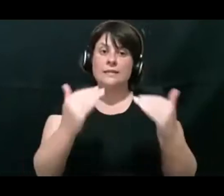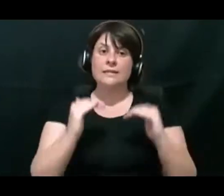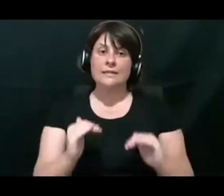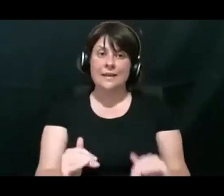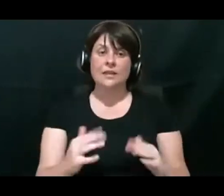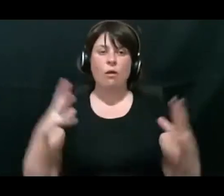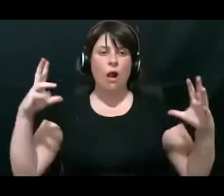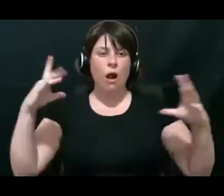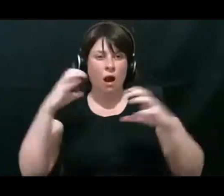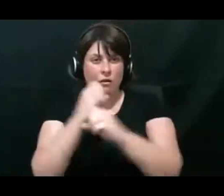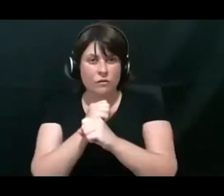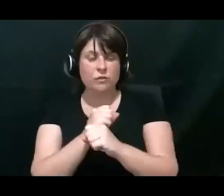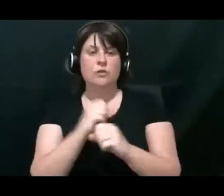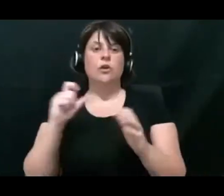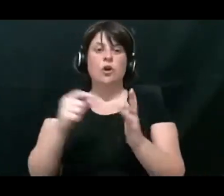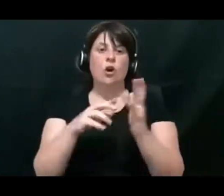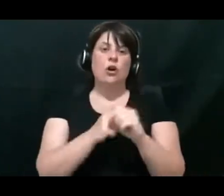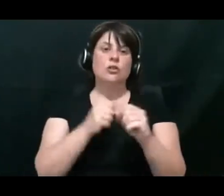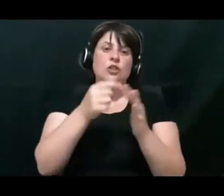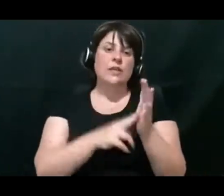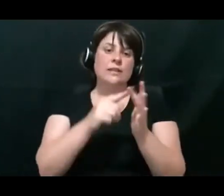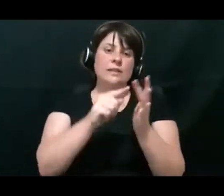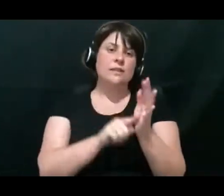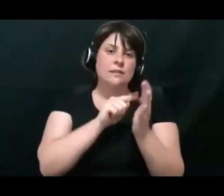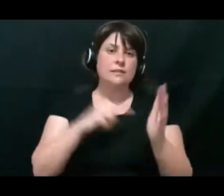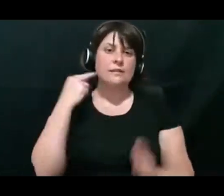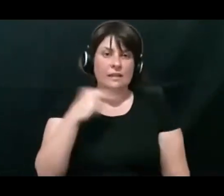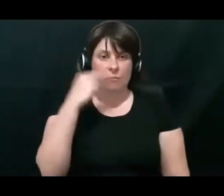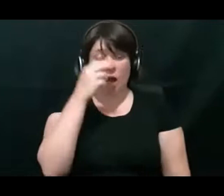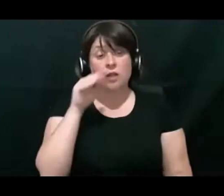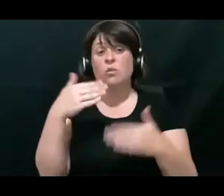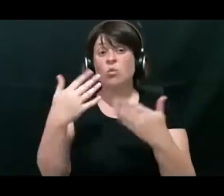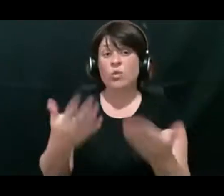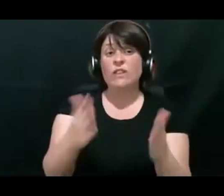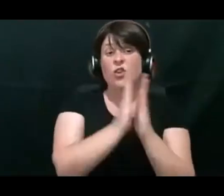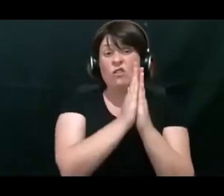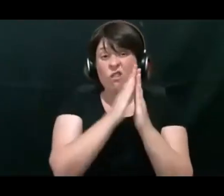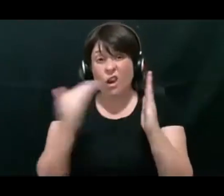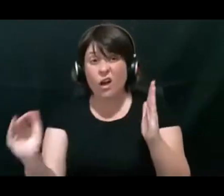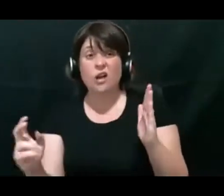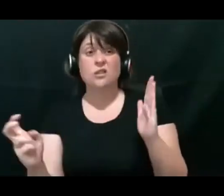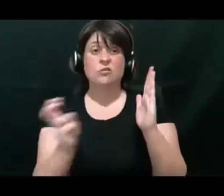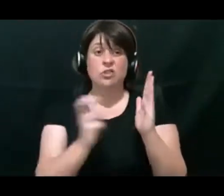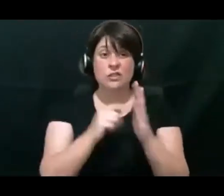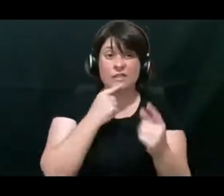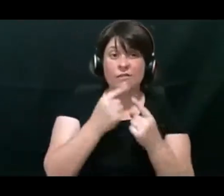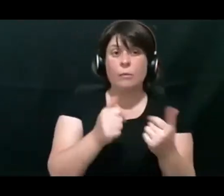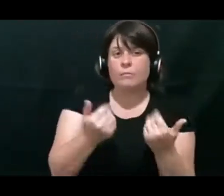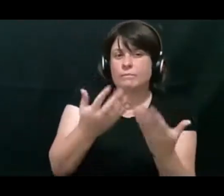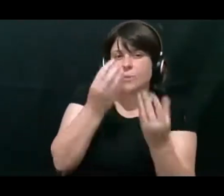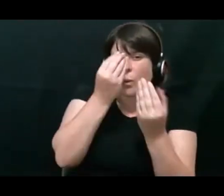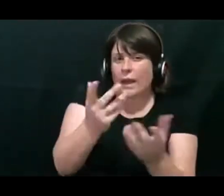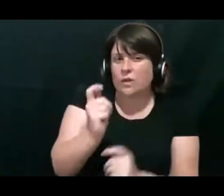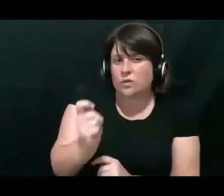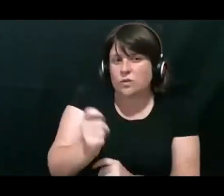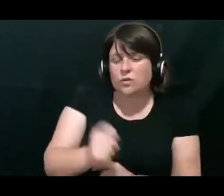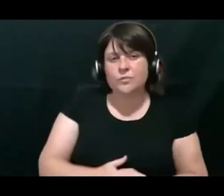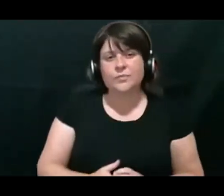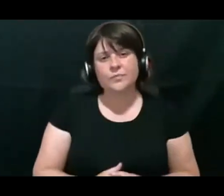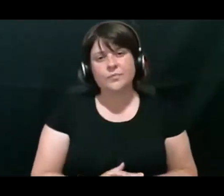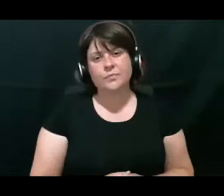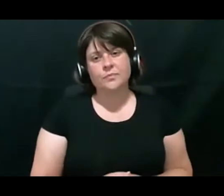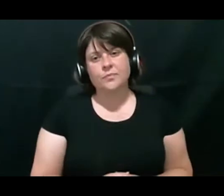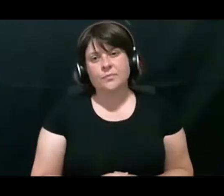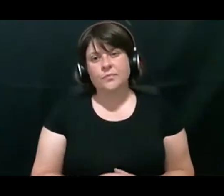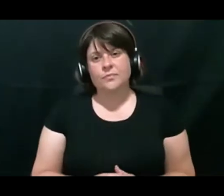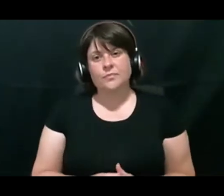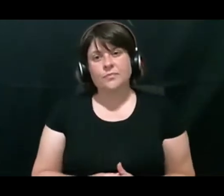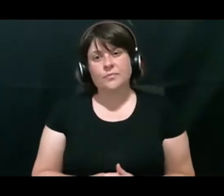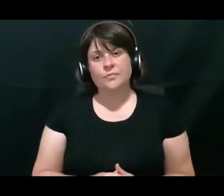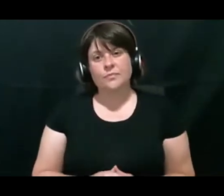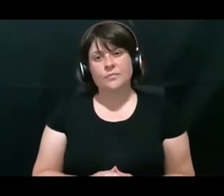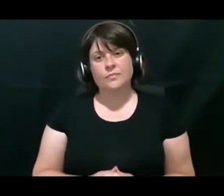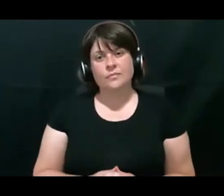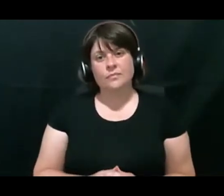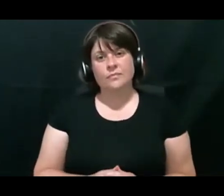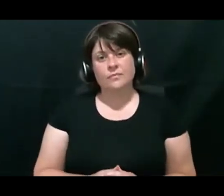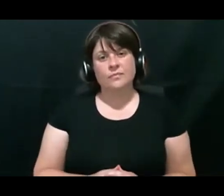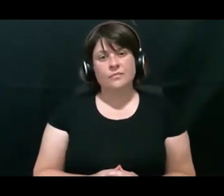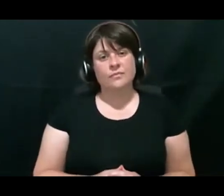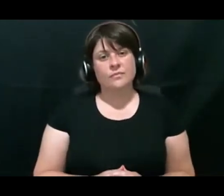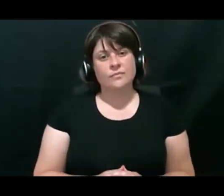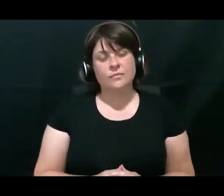distributing the flyers and information and registration details very, very shortly.